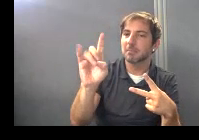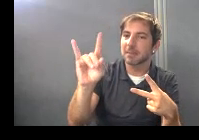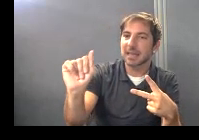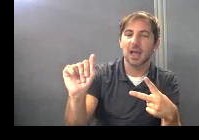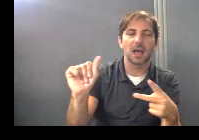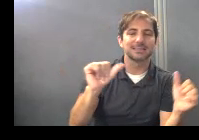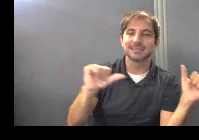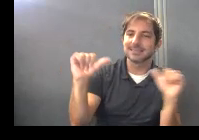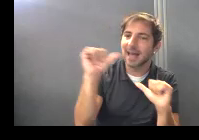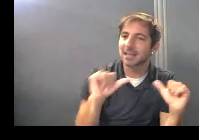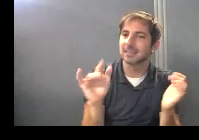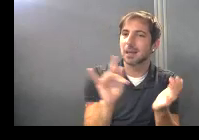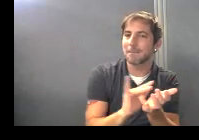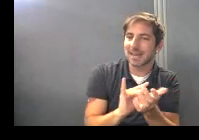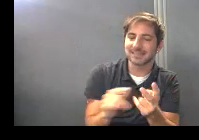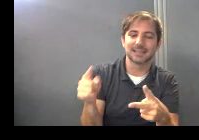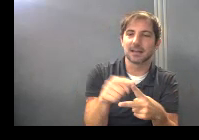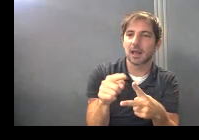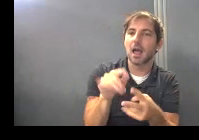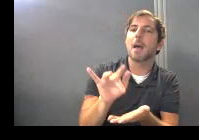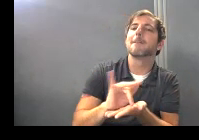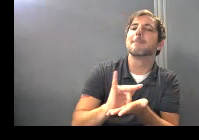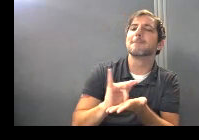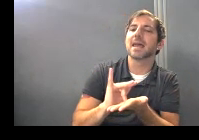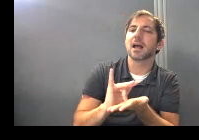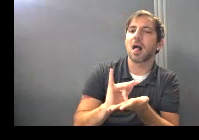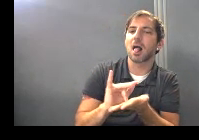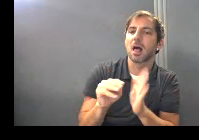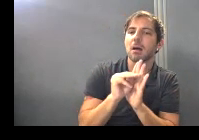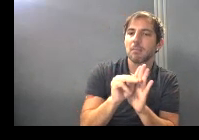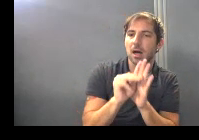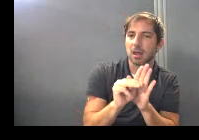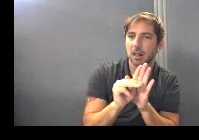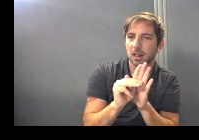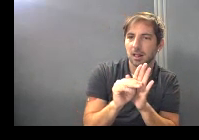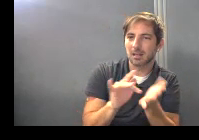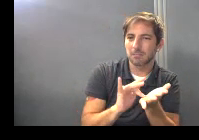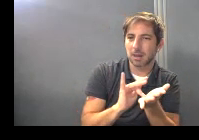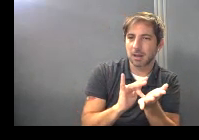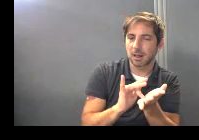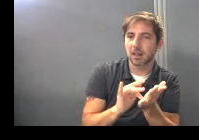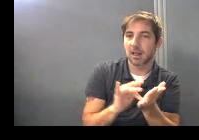MEDICINE IS THE MEDICAL MODEL, THE IDEA THAT INDIVIDUALS MUST BE FIXED.